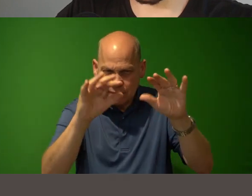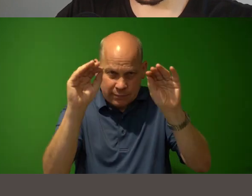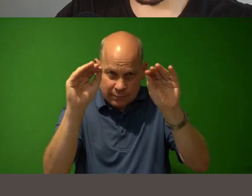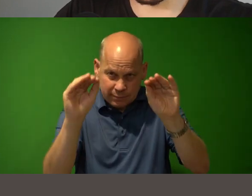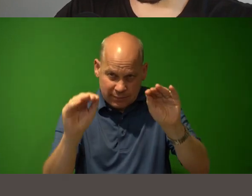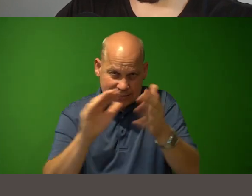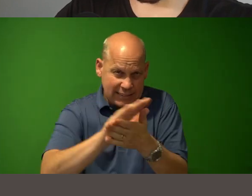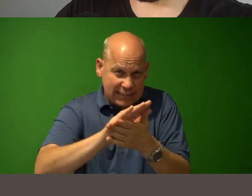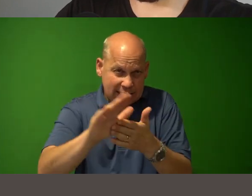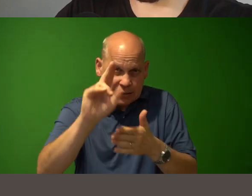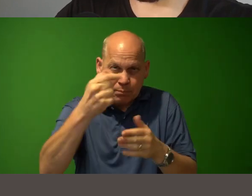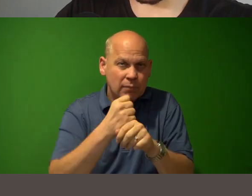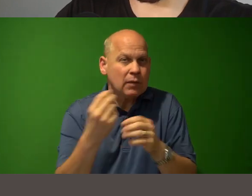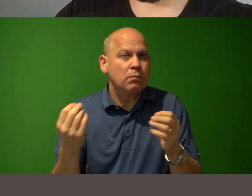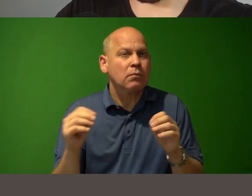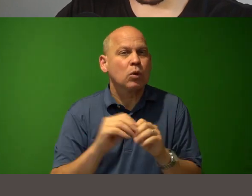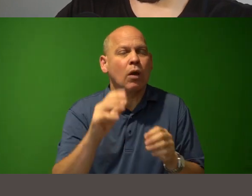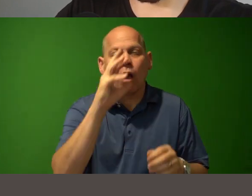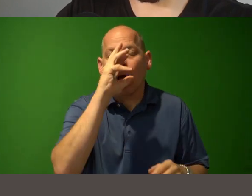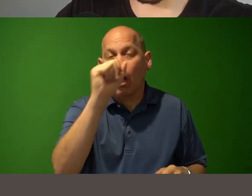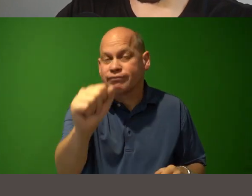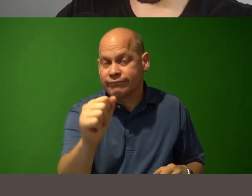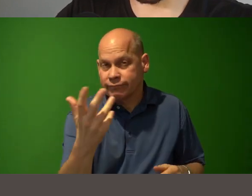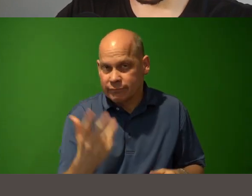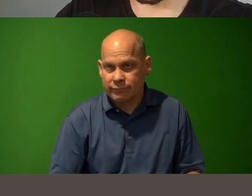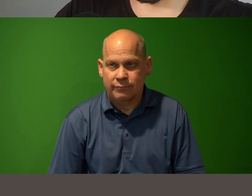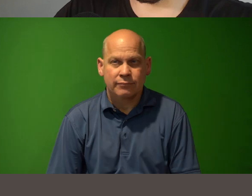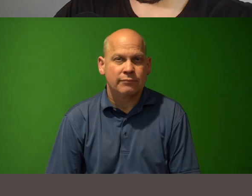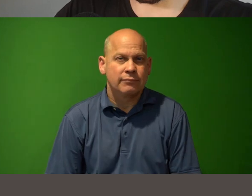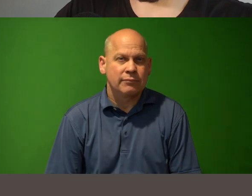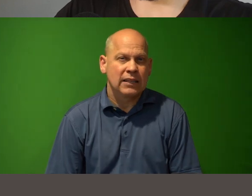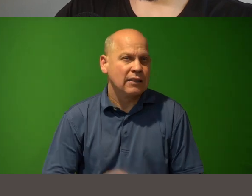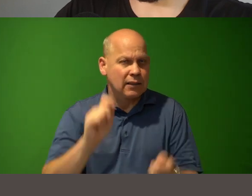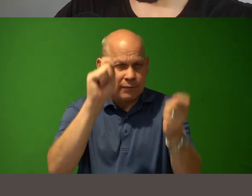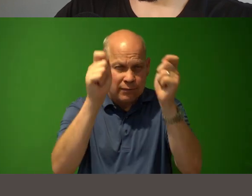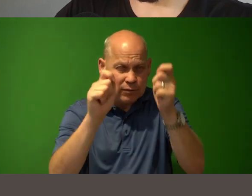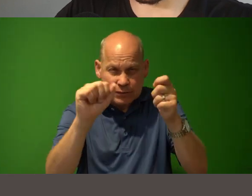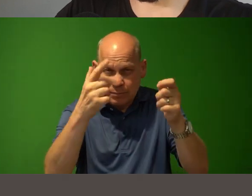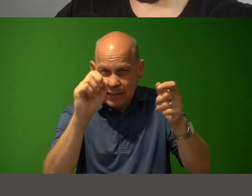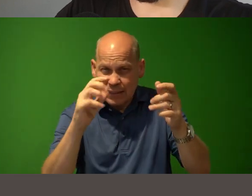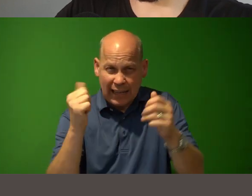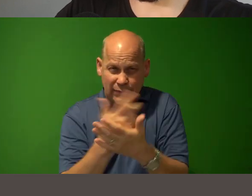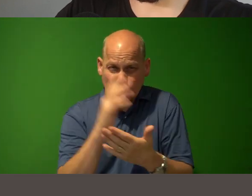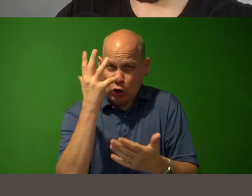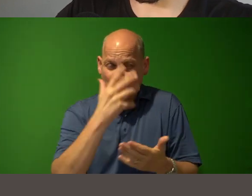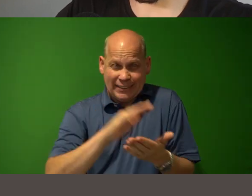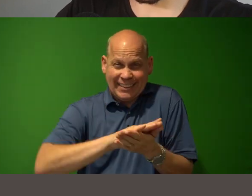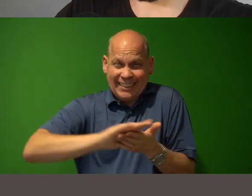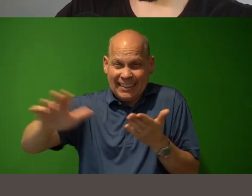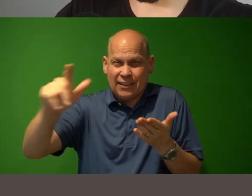Clean it up, make it a little more graphically presentable, then arrange the space everything looks a little cleaner I trading